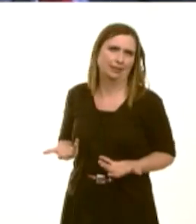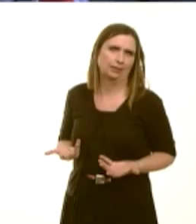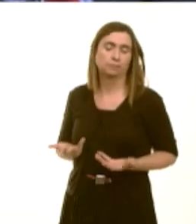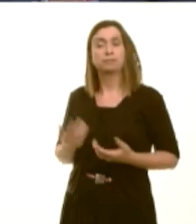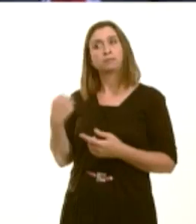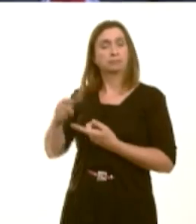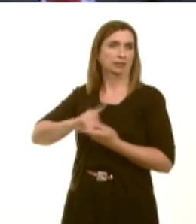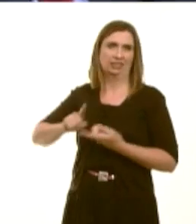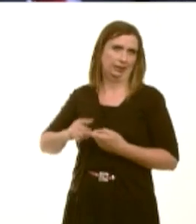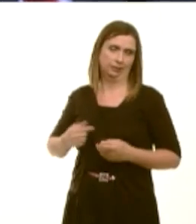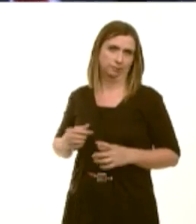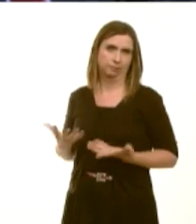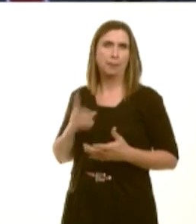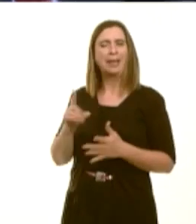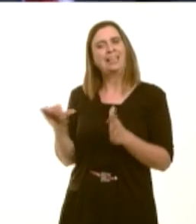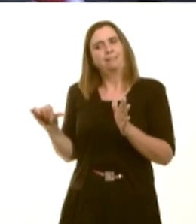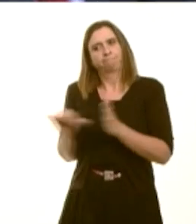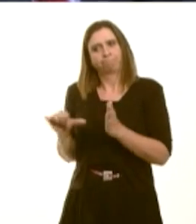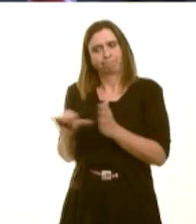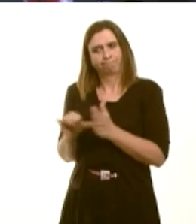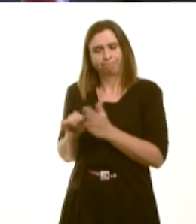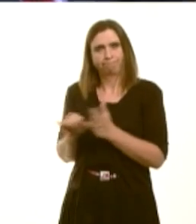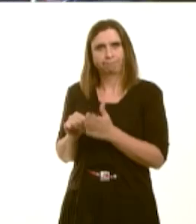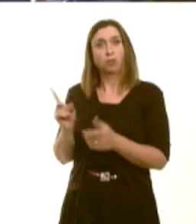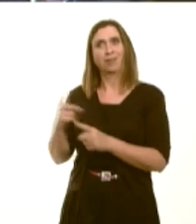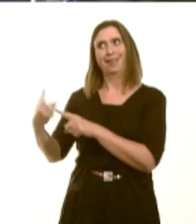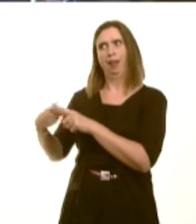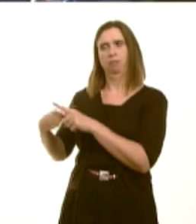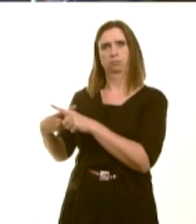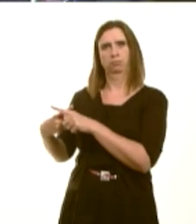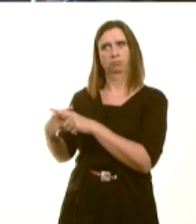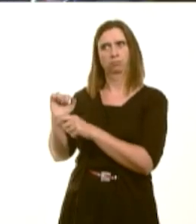the trickiest issue to resolve, in terms of devolution, is England. What do you do with